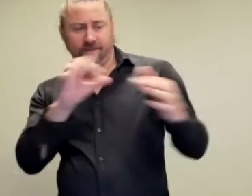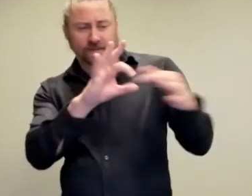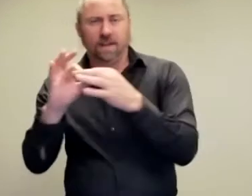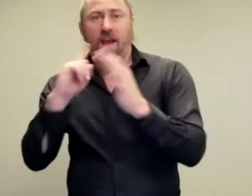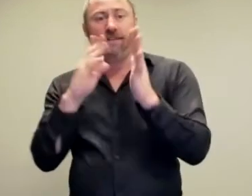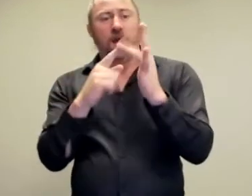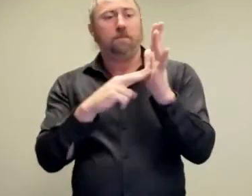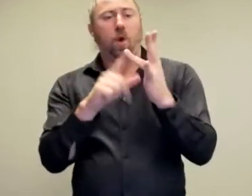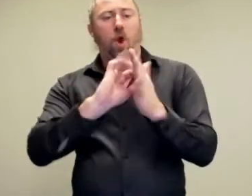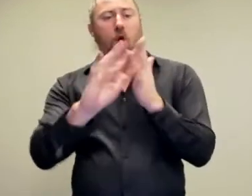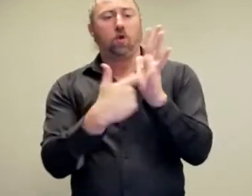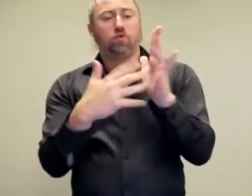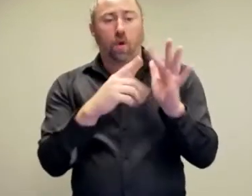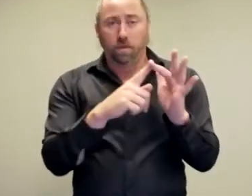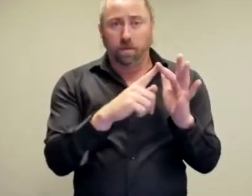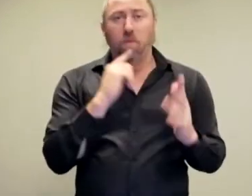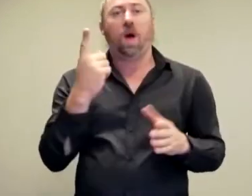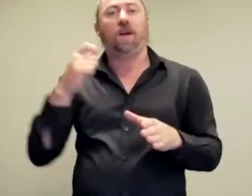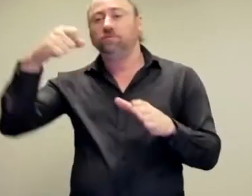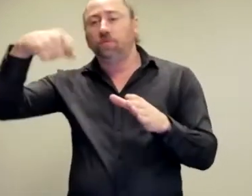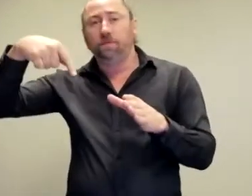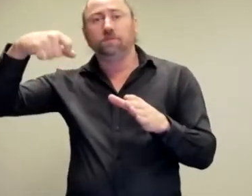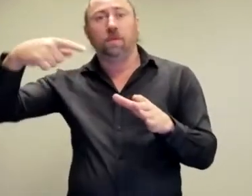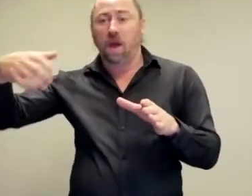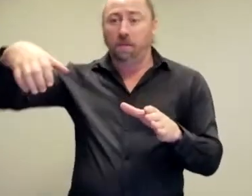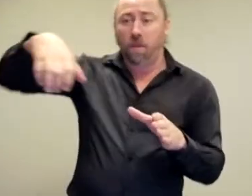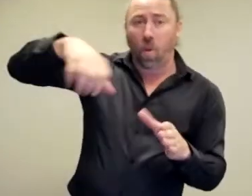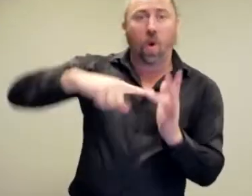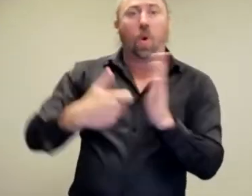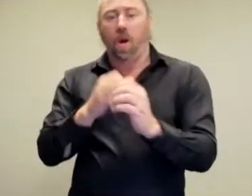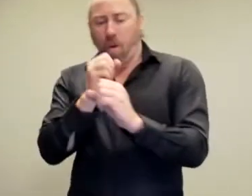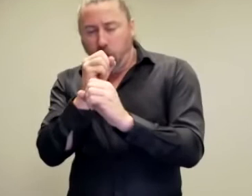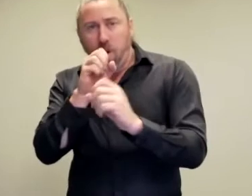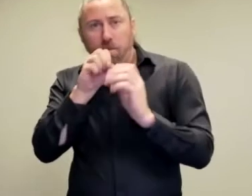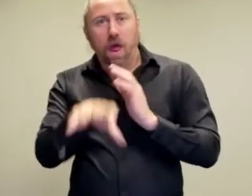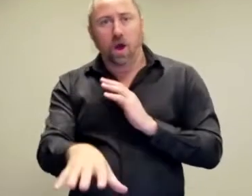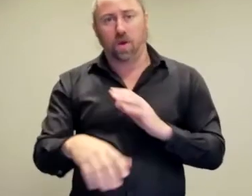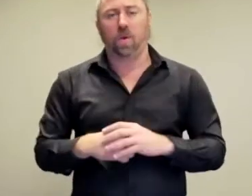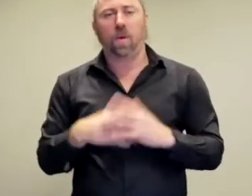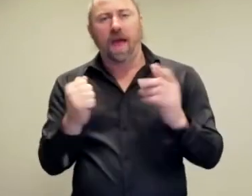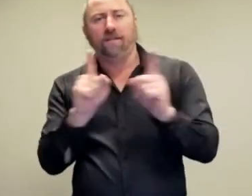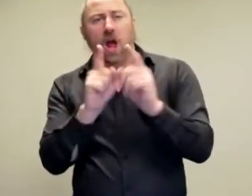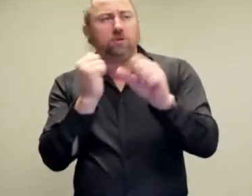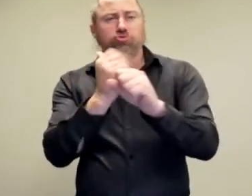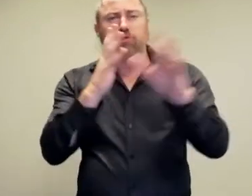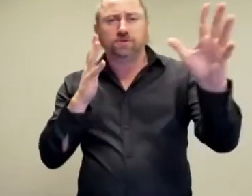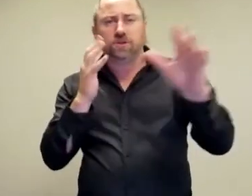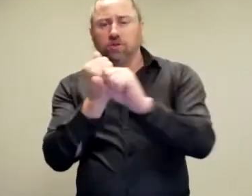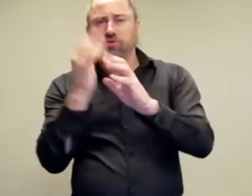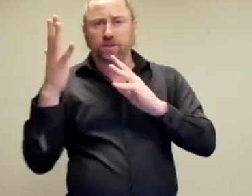others contain techniques of dripping, pouring or even blowing. They embody gesture and the passage of time across their glass.